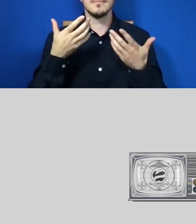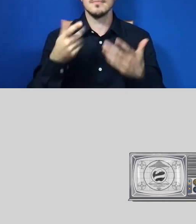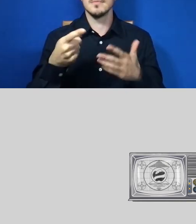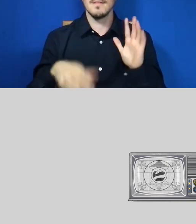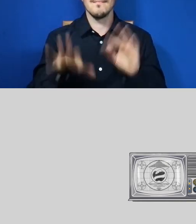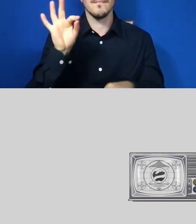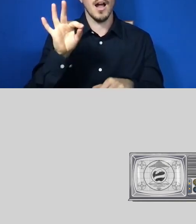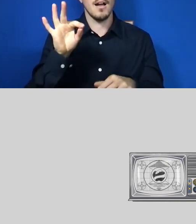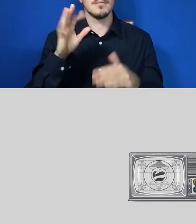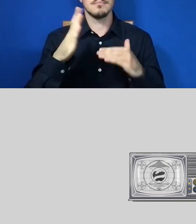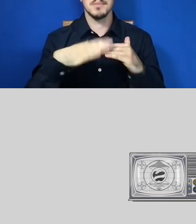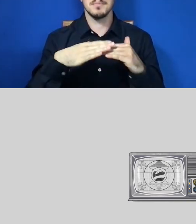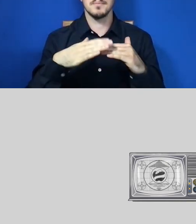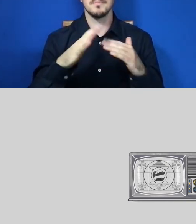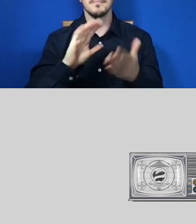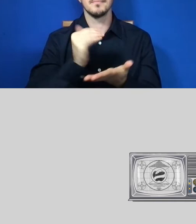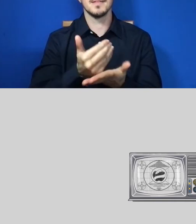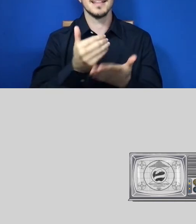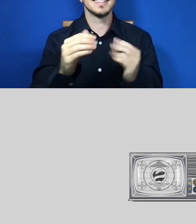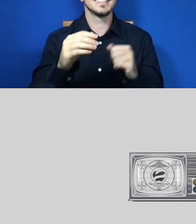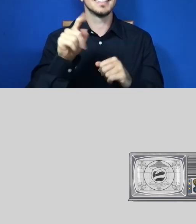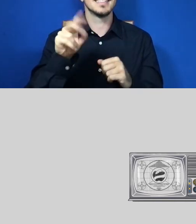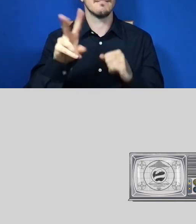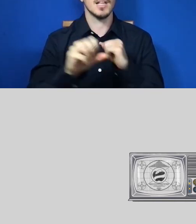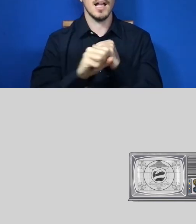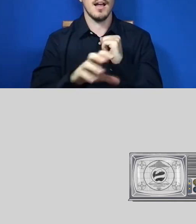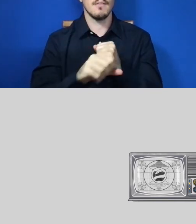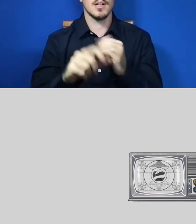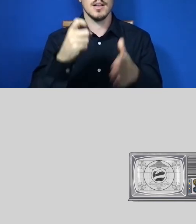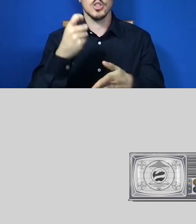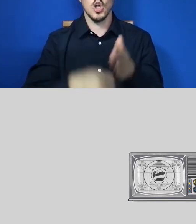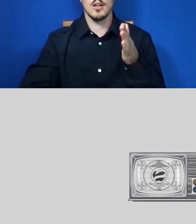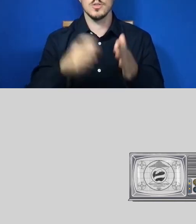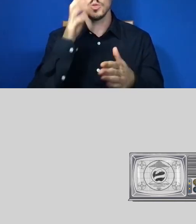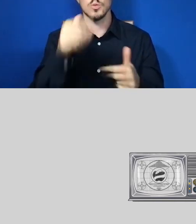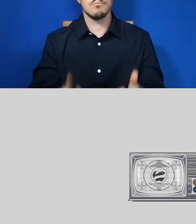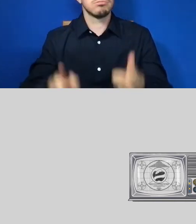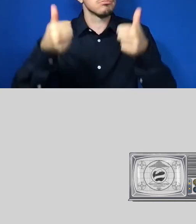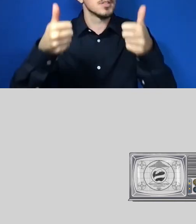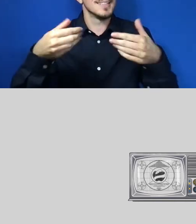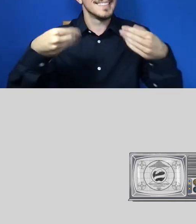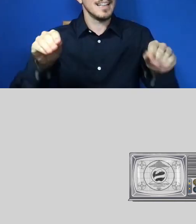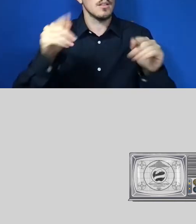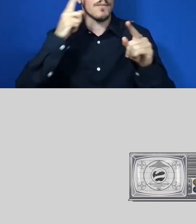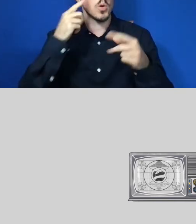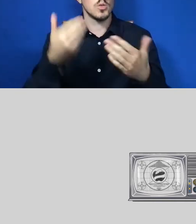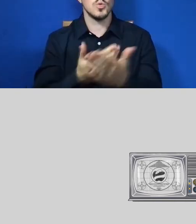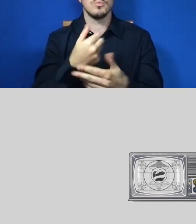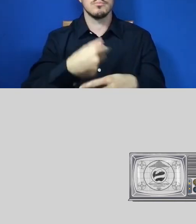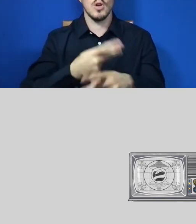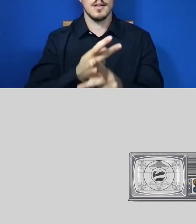was to find the minimum amount of TV advertising costs in order to drive up your sales for a new product.